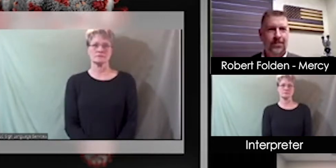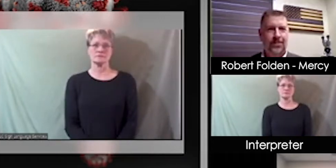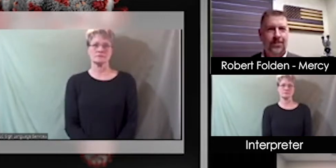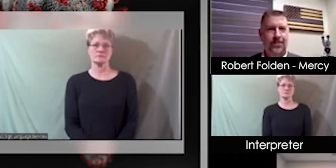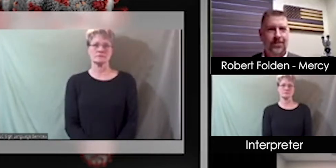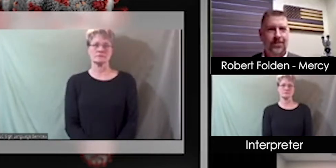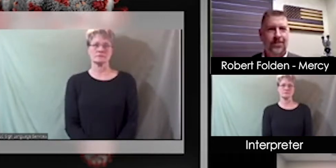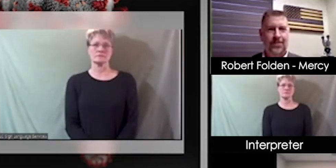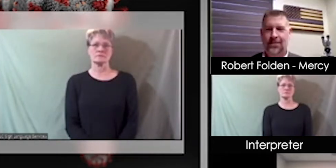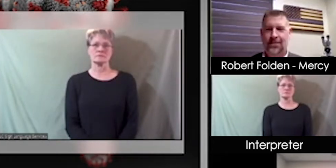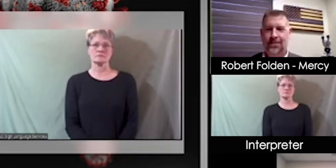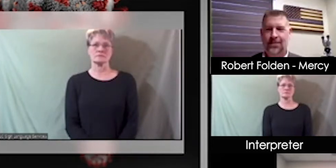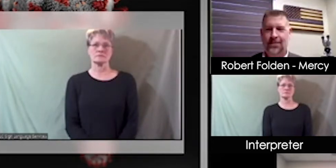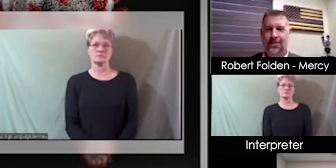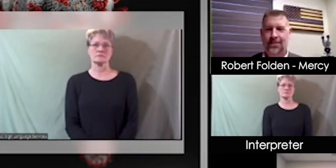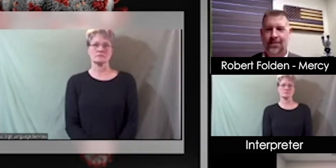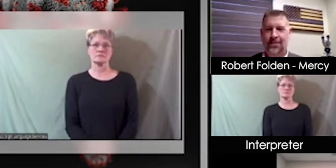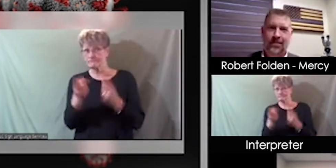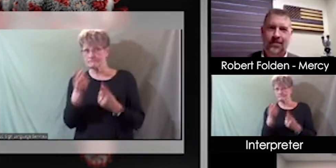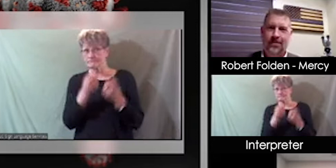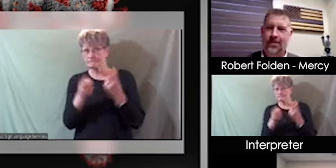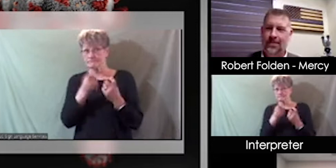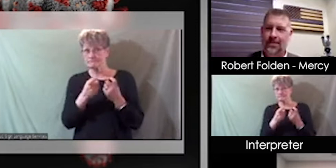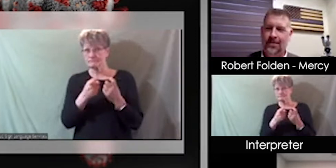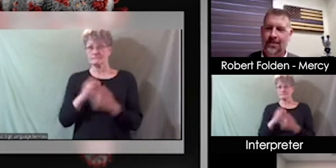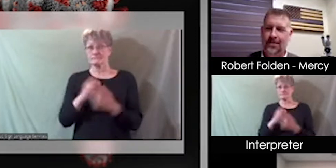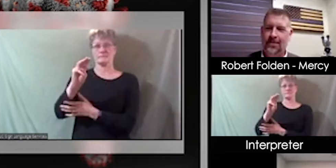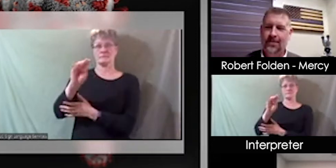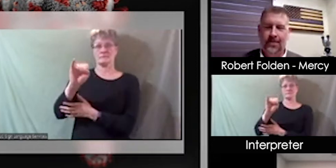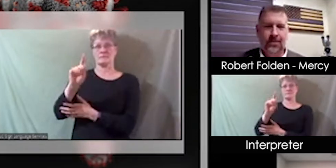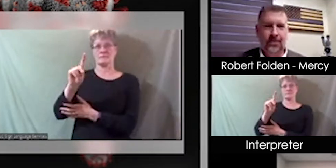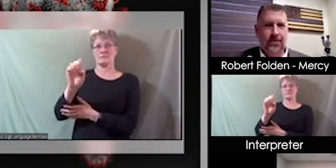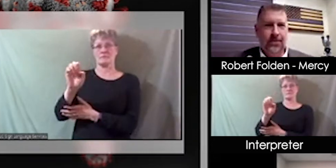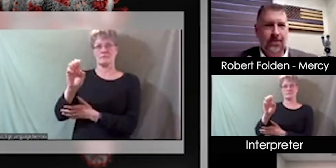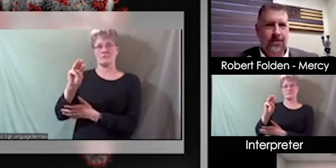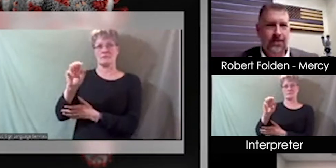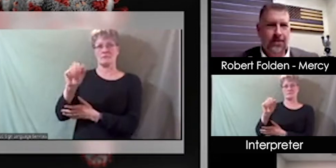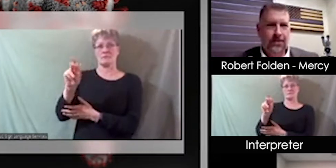Any other questions? You brought up ventilators, Robert, I'm curious